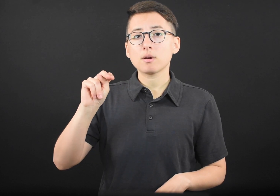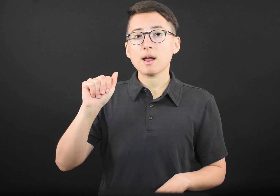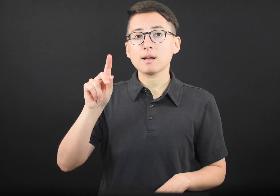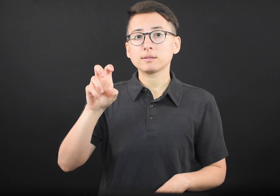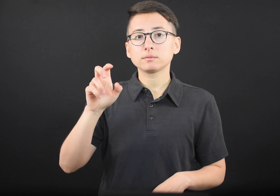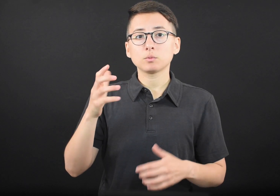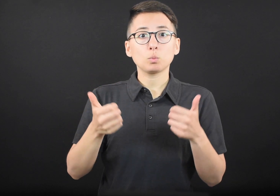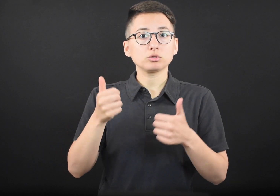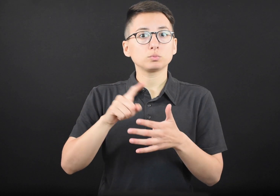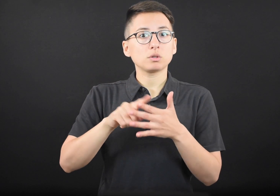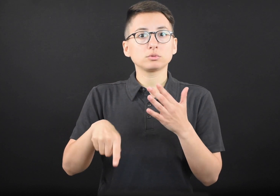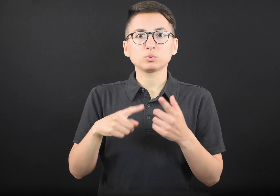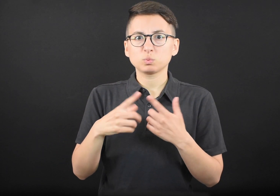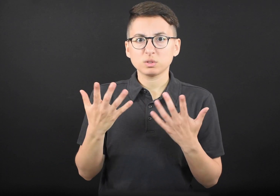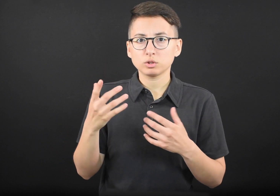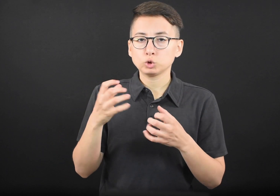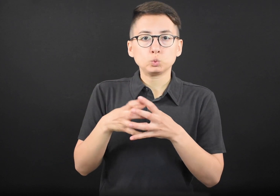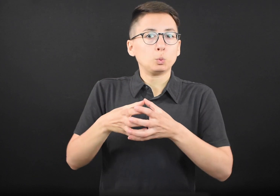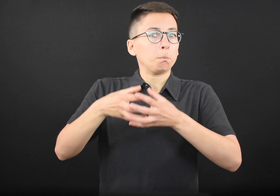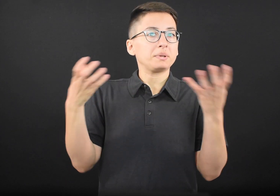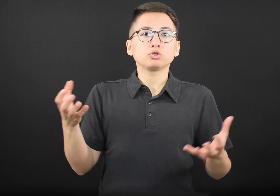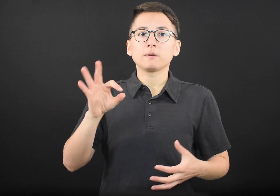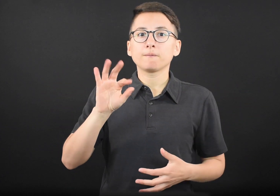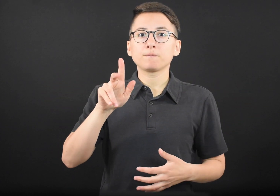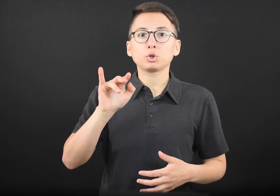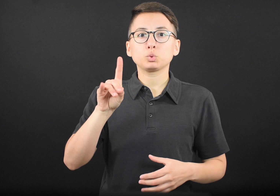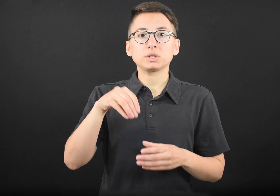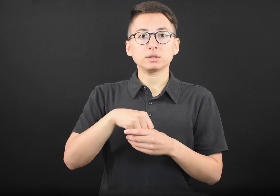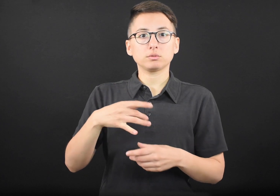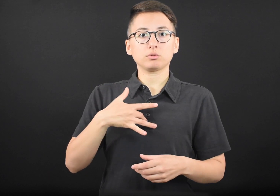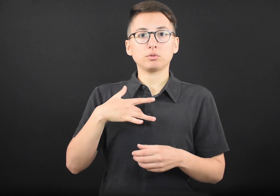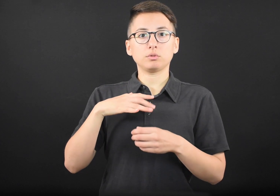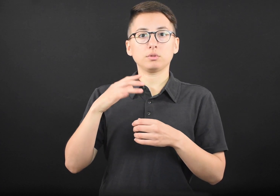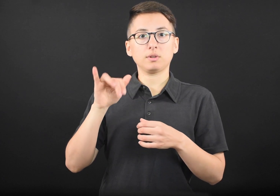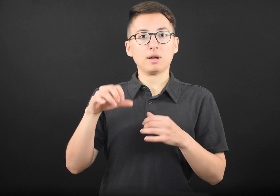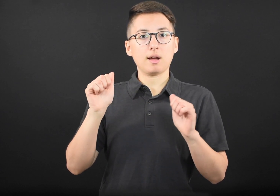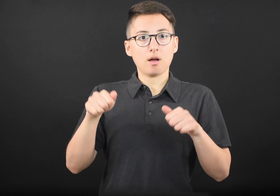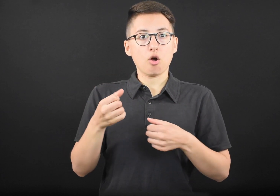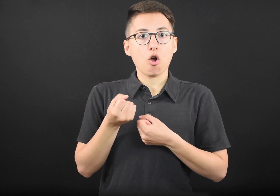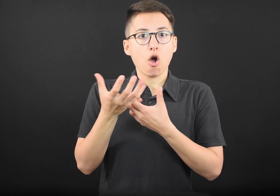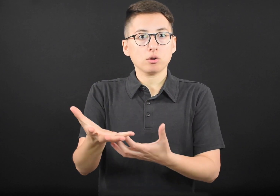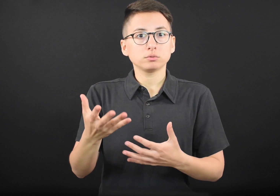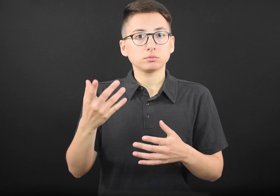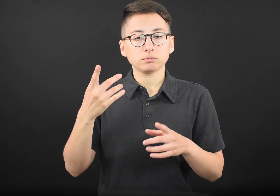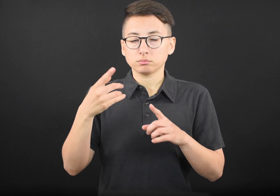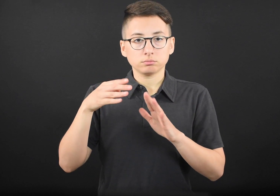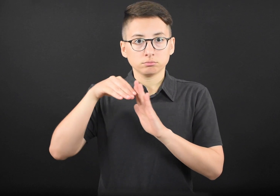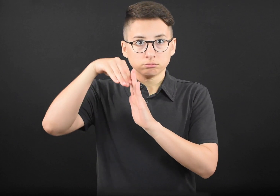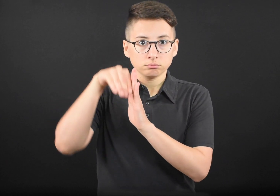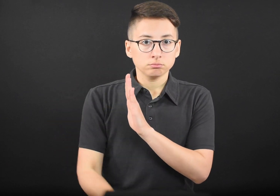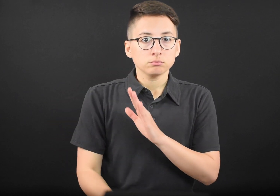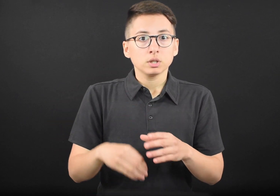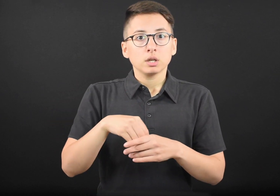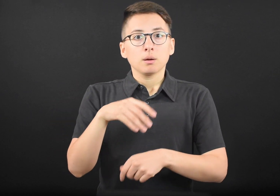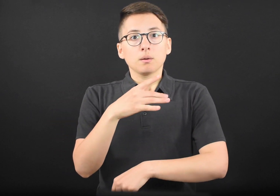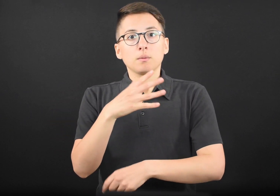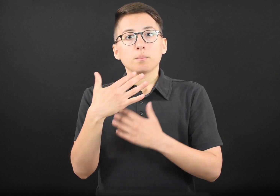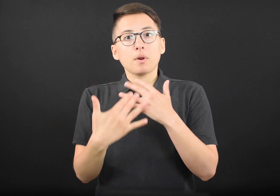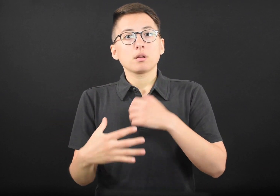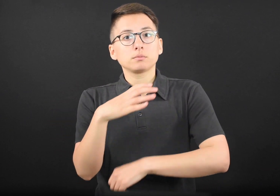which results from too much fluid in the pericardium that can cause a sharp drop in blood pressure and can be fatal;